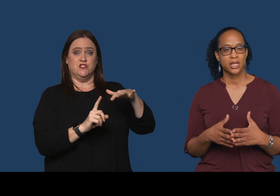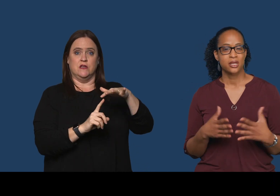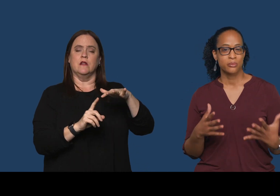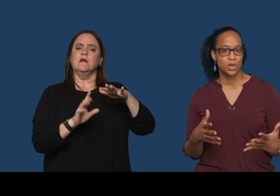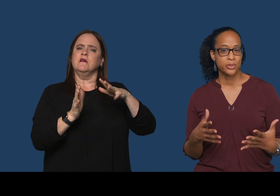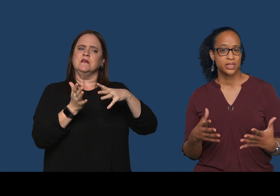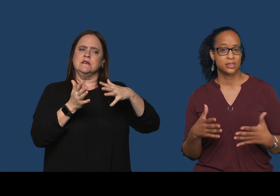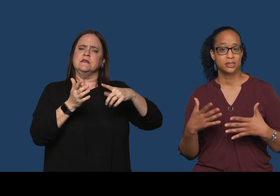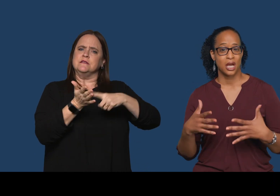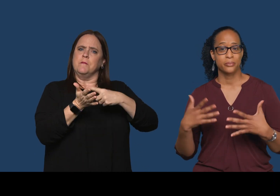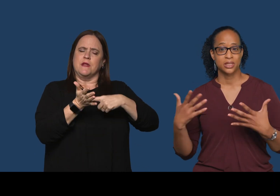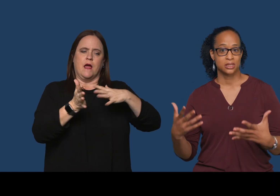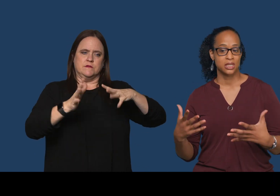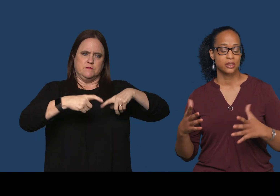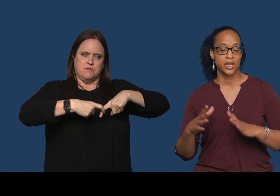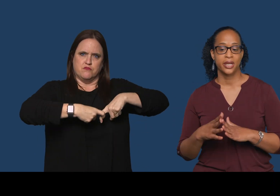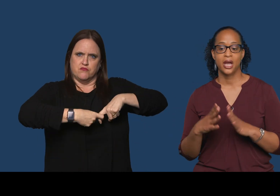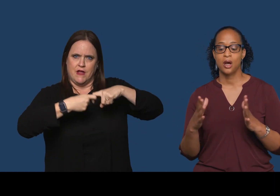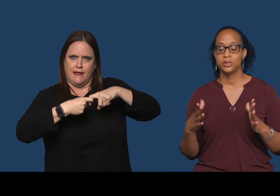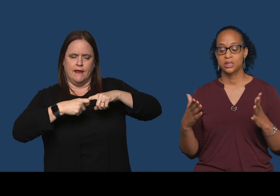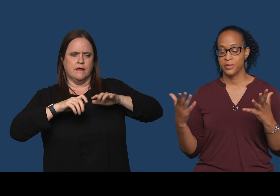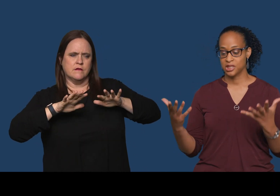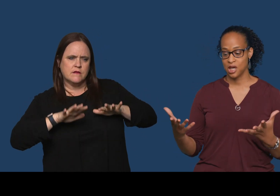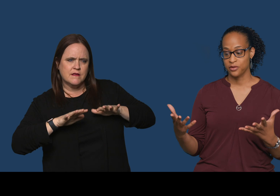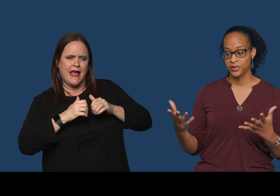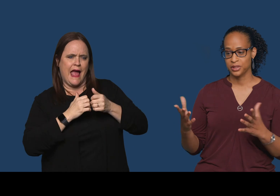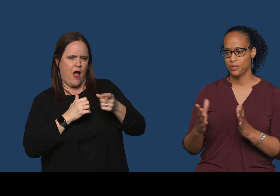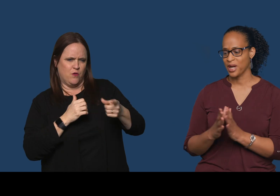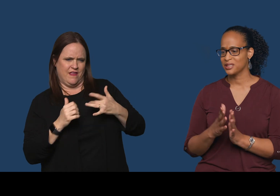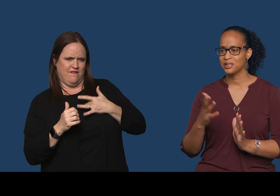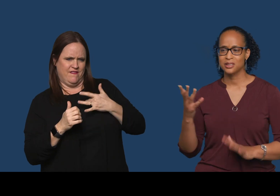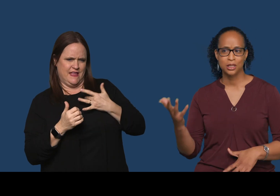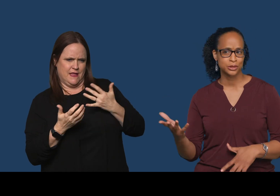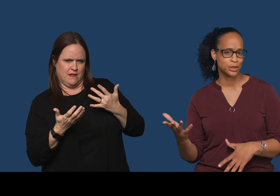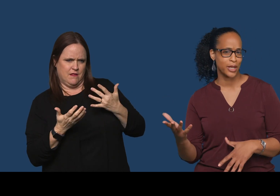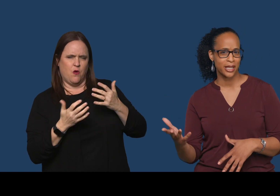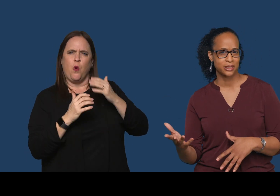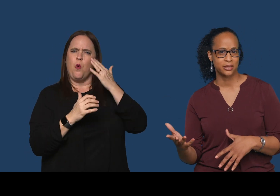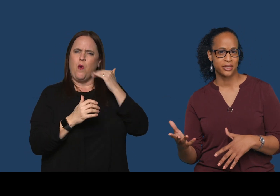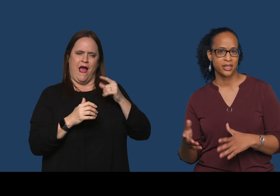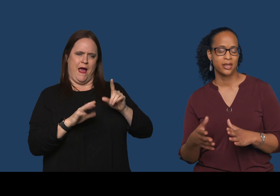Take a moment and stop and see, OK, how is my child feeling? Why is this young adult acting like that?